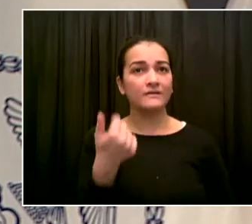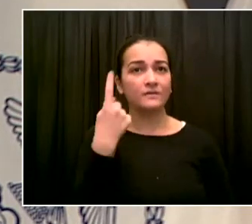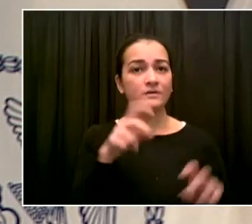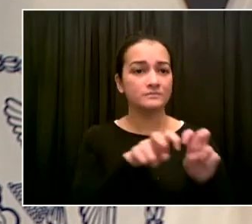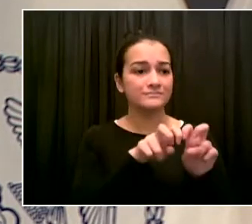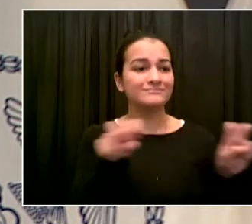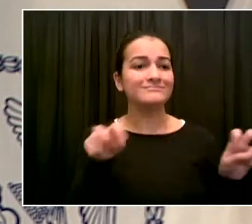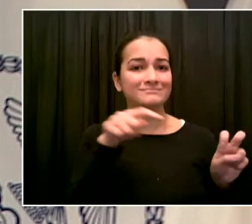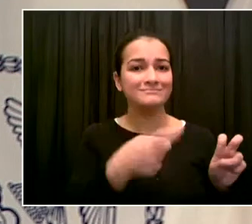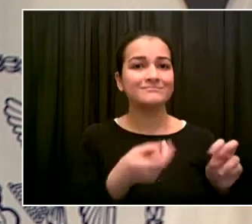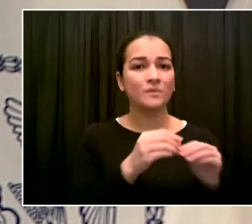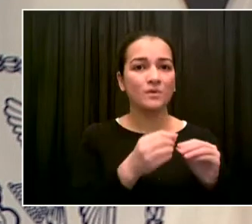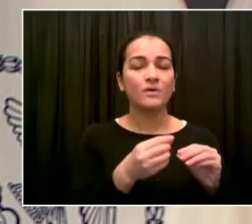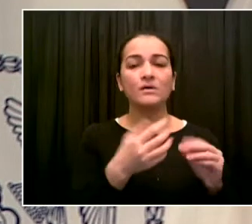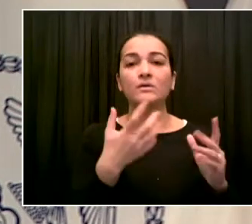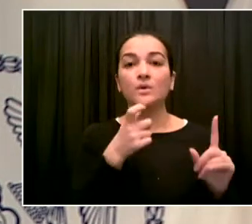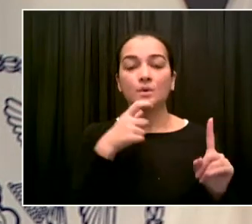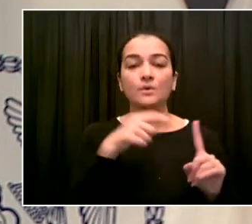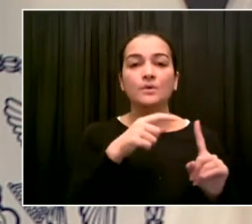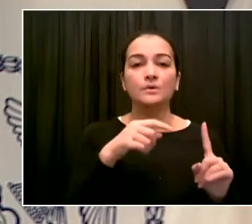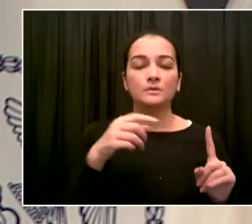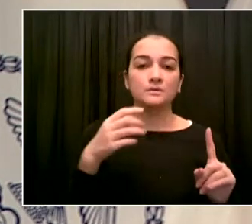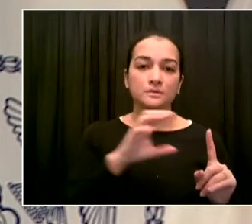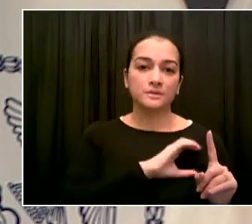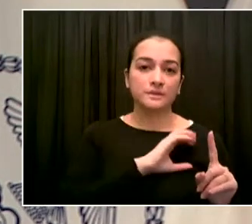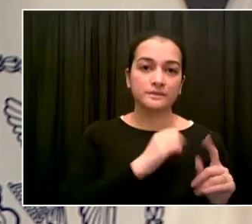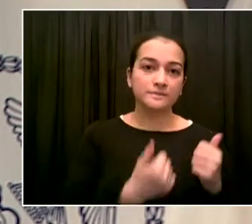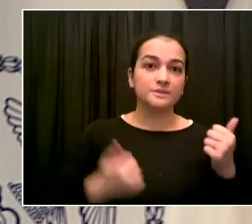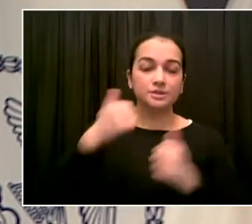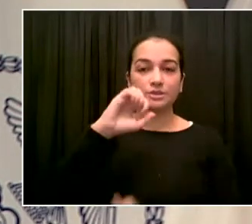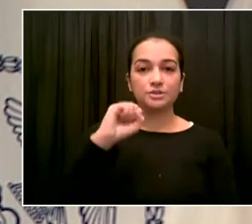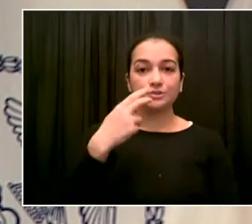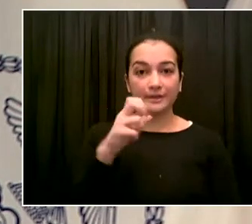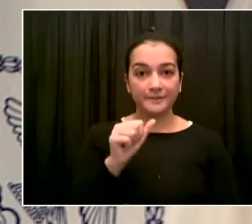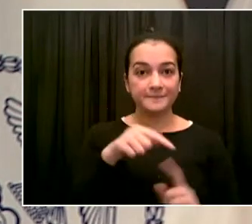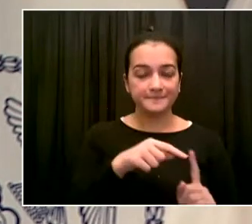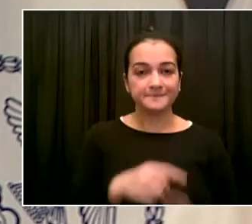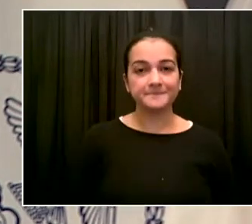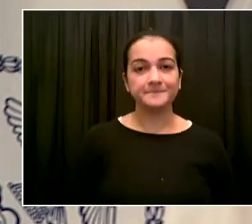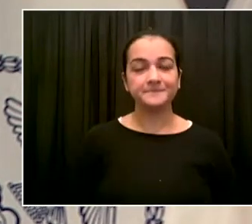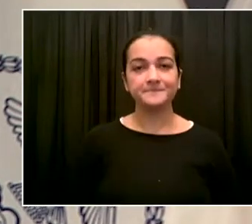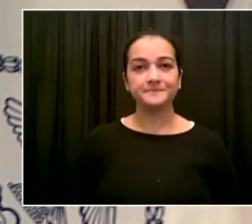POLICE COMMISSIONER. THE NEXT QUESTION GOES TO JULIA MARSH FROM